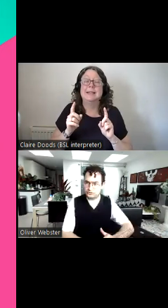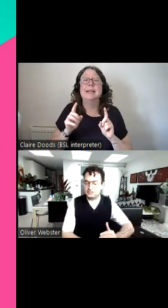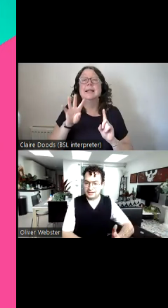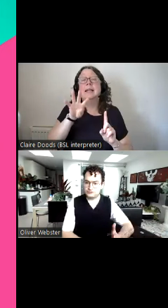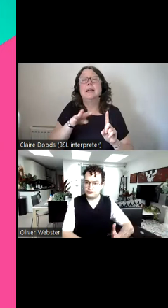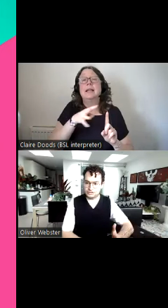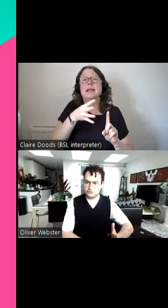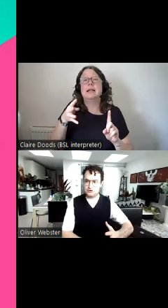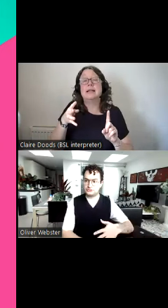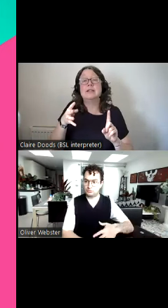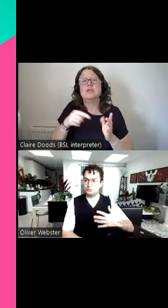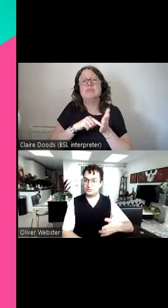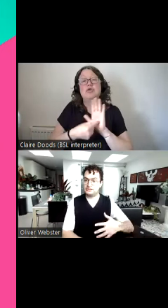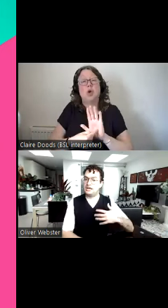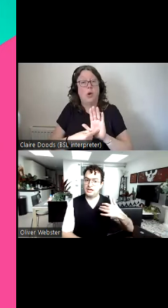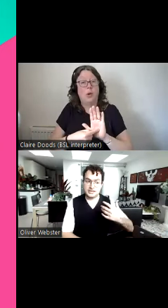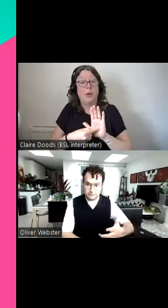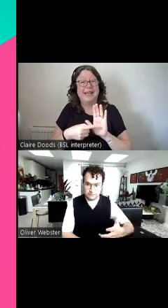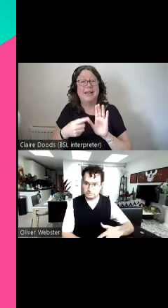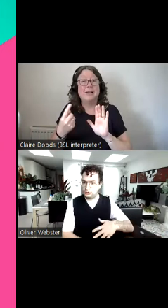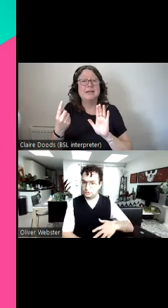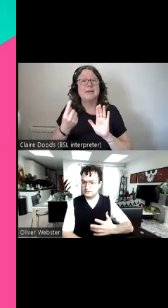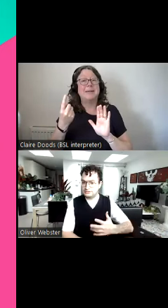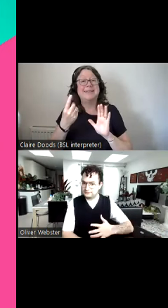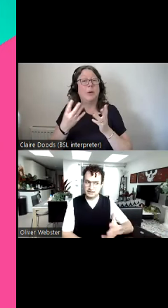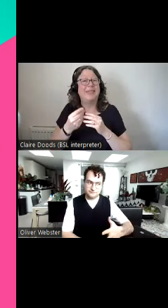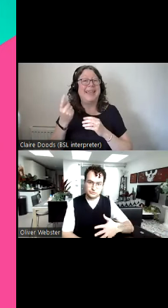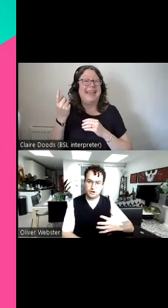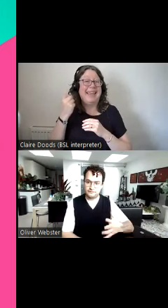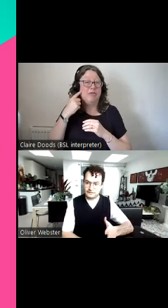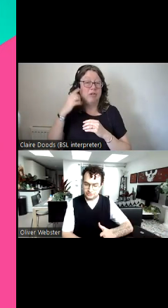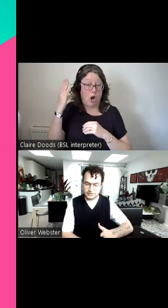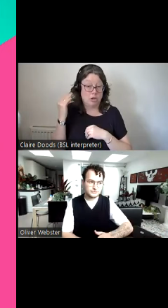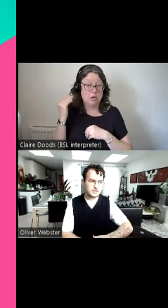shows the average hearing of someone with hearing loss, someone who is deaf, deafened, or hard of hearing.